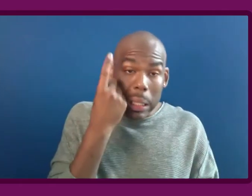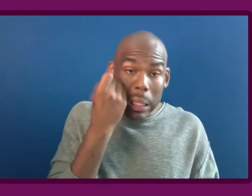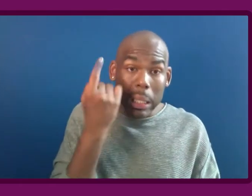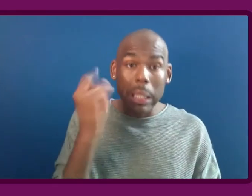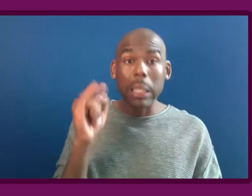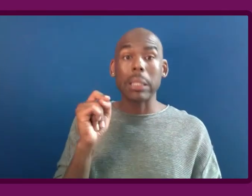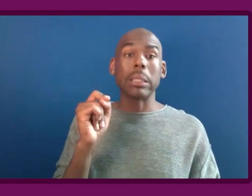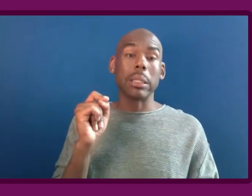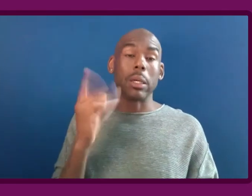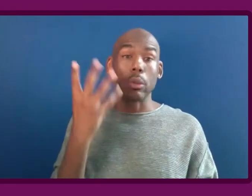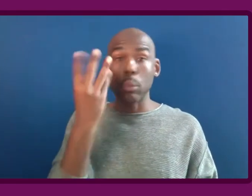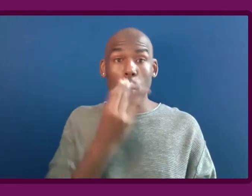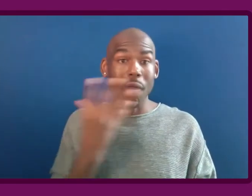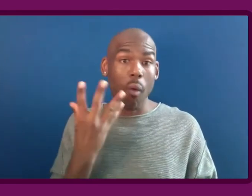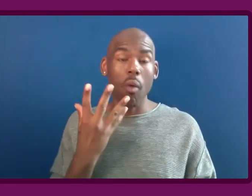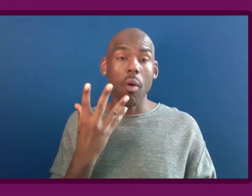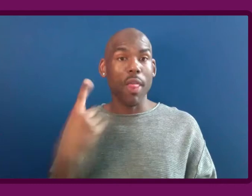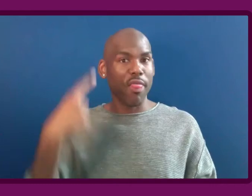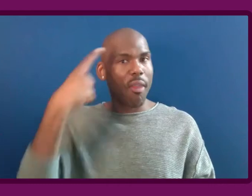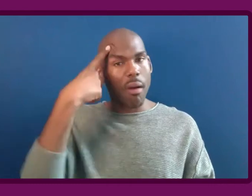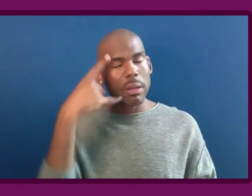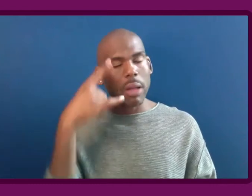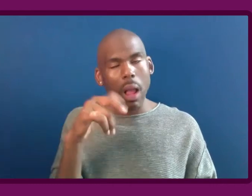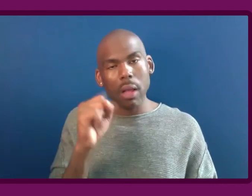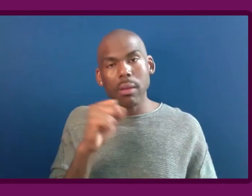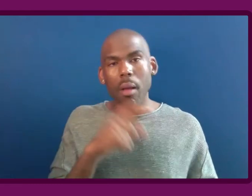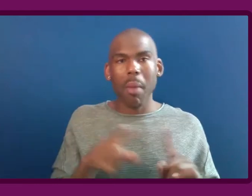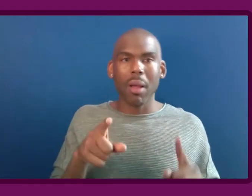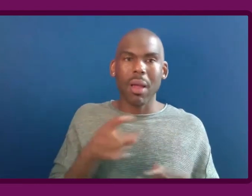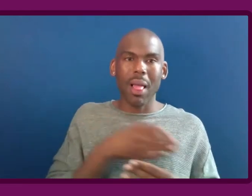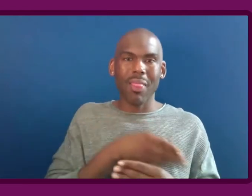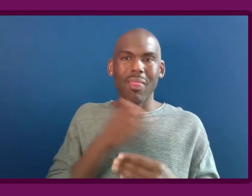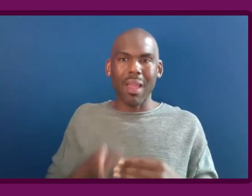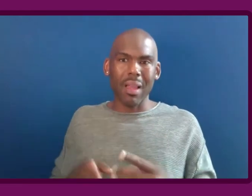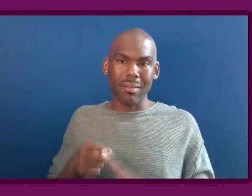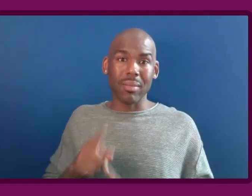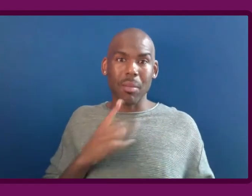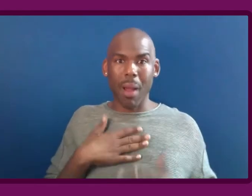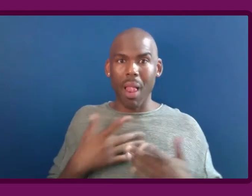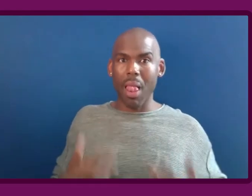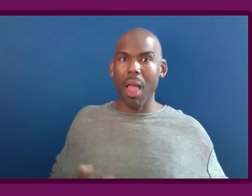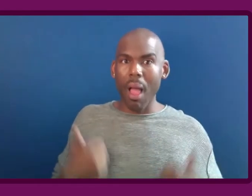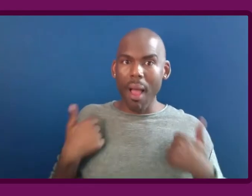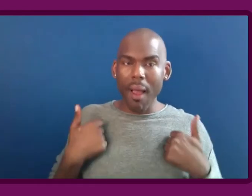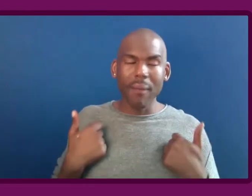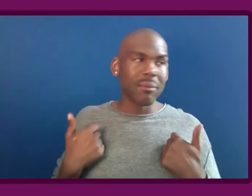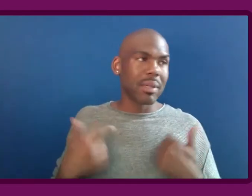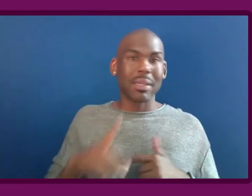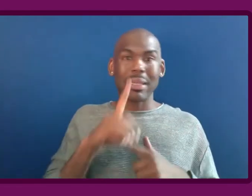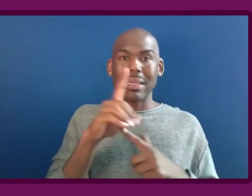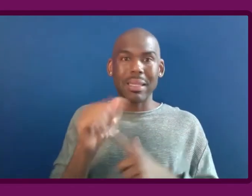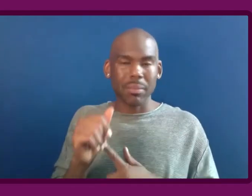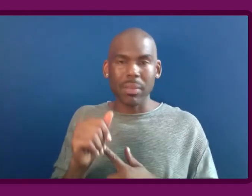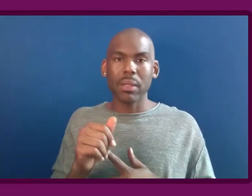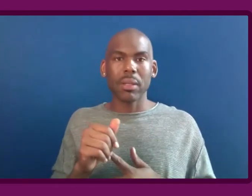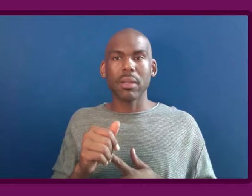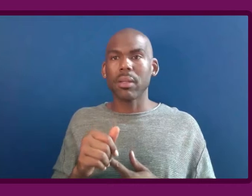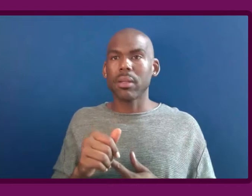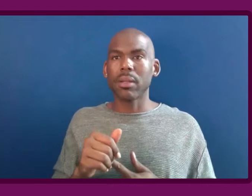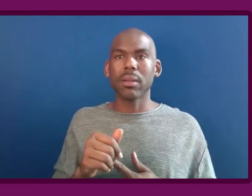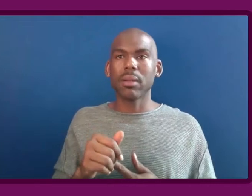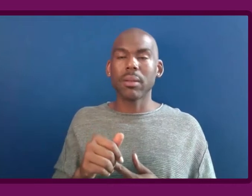I get it, and it's a beautiful thought. But in the end, it's a lie. Because disability does define,